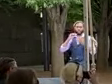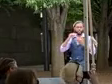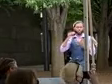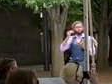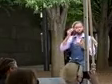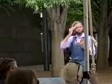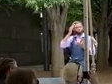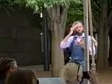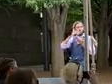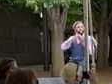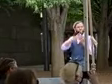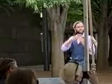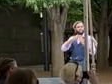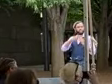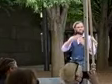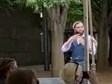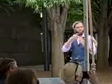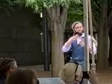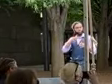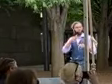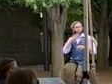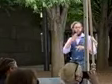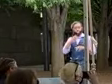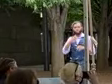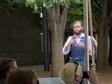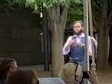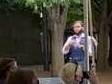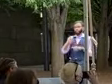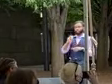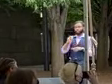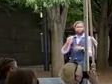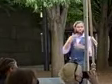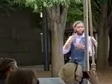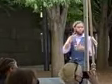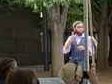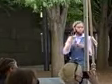Peter, all the work you've done to support this memorial, thank you.